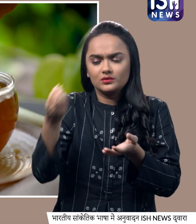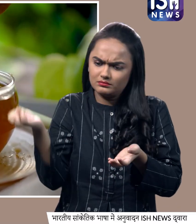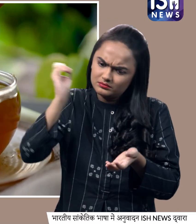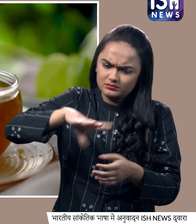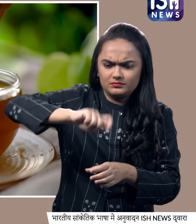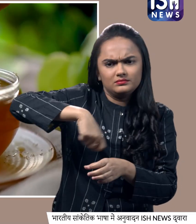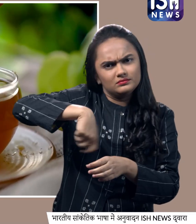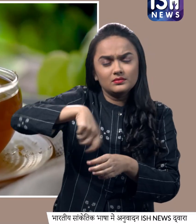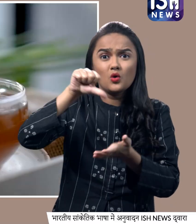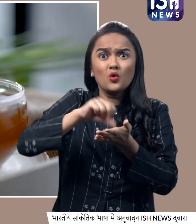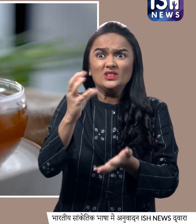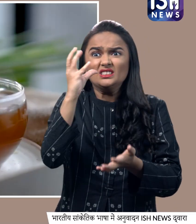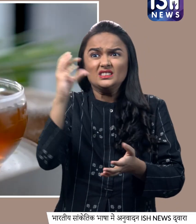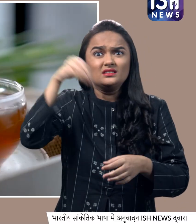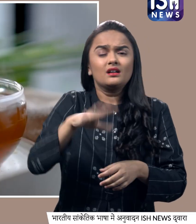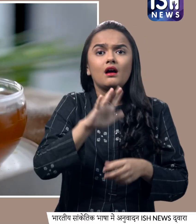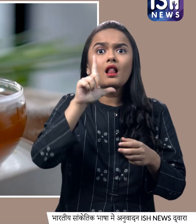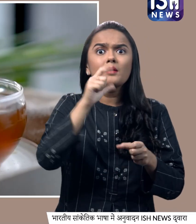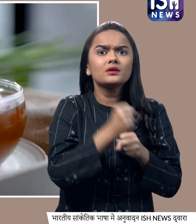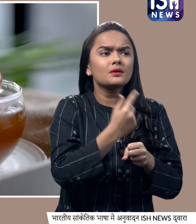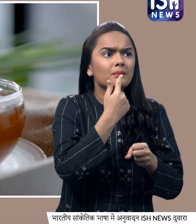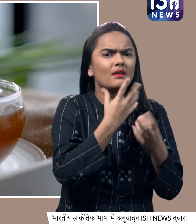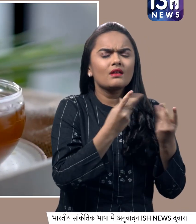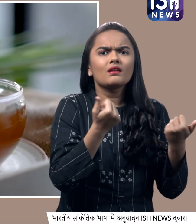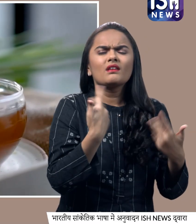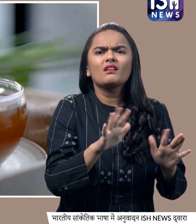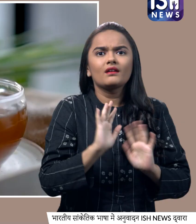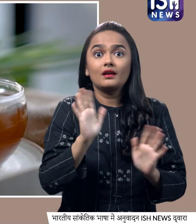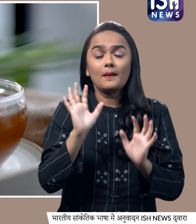Don't add too much jaggery. Otherwise, you won't taste the flavour of lemongrass